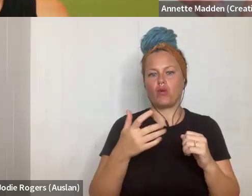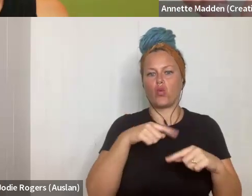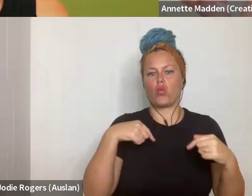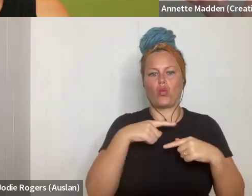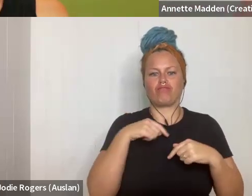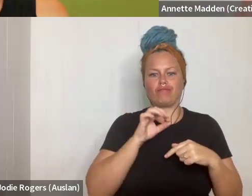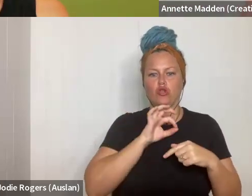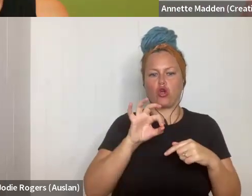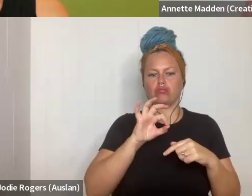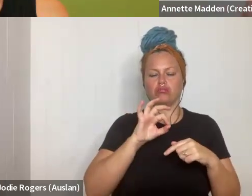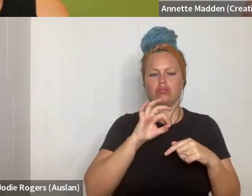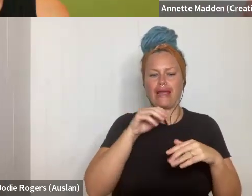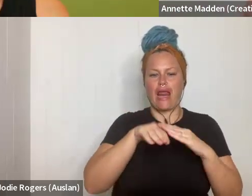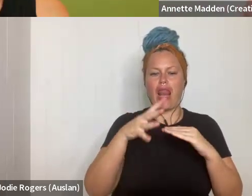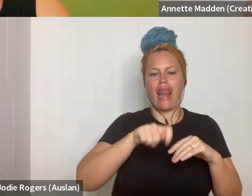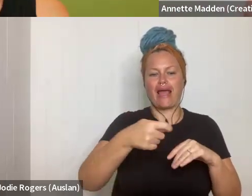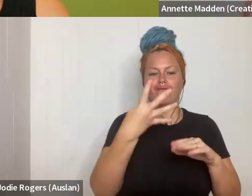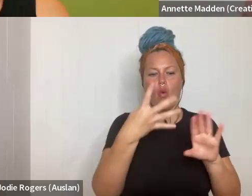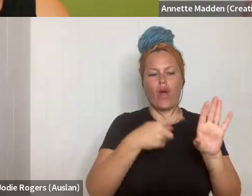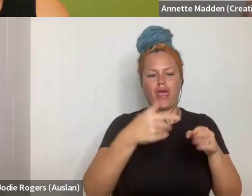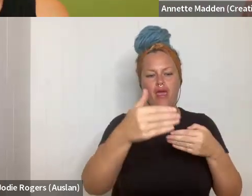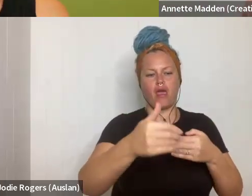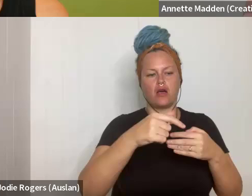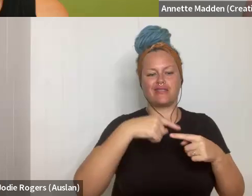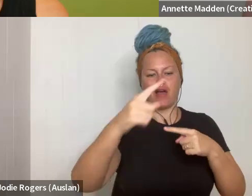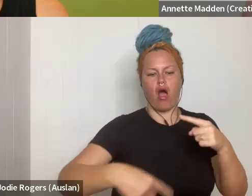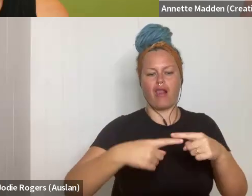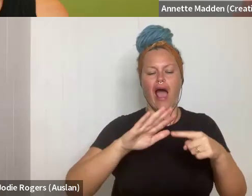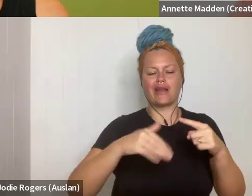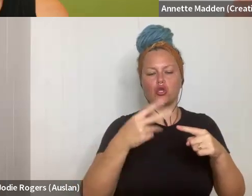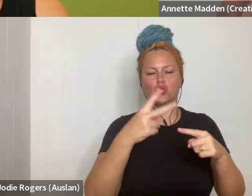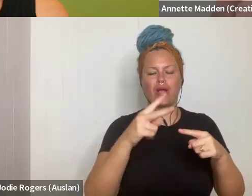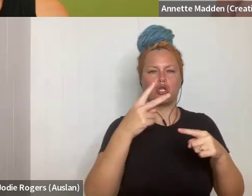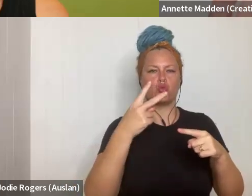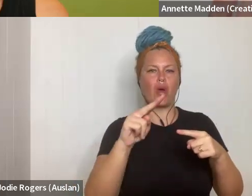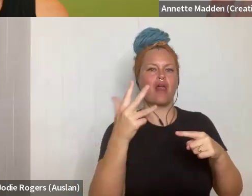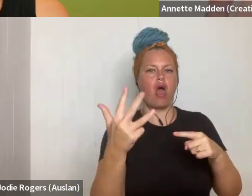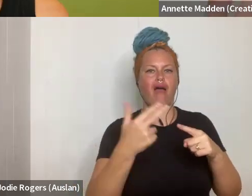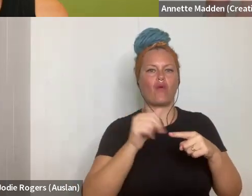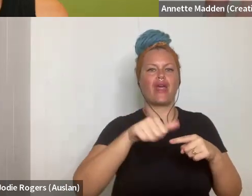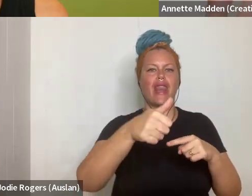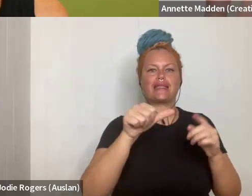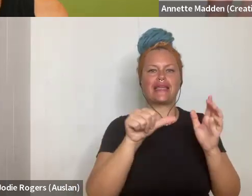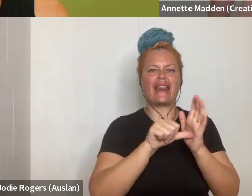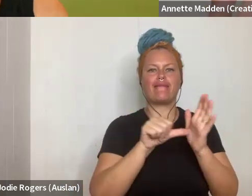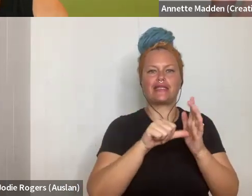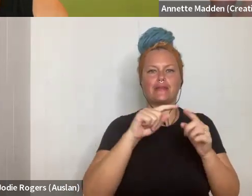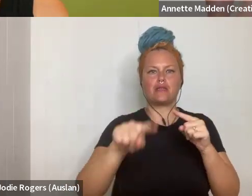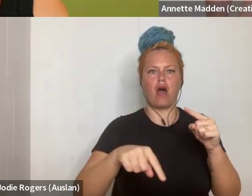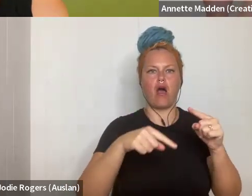for organisations to be able to, over time, build the capacity, given we don't go into another four year investment cycle at